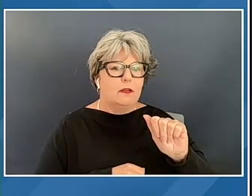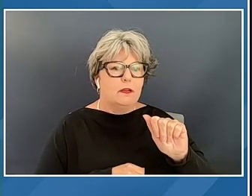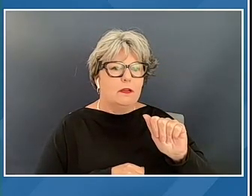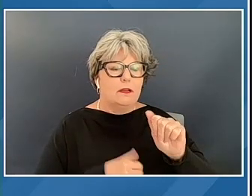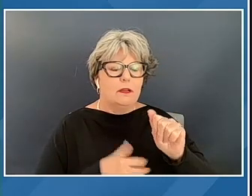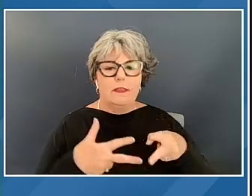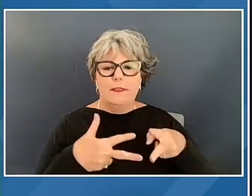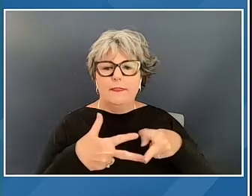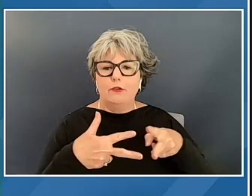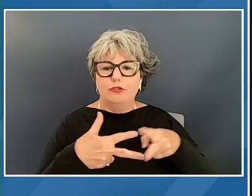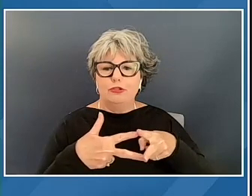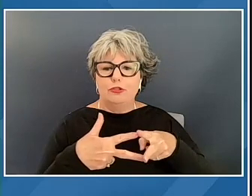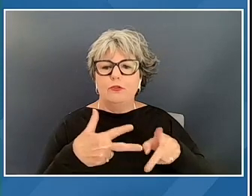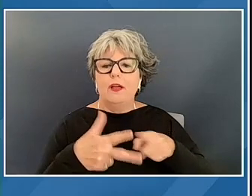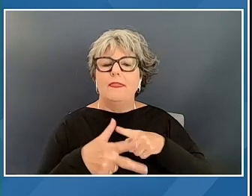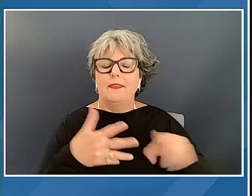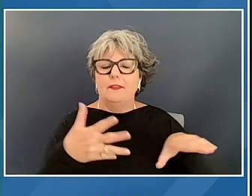short break.